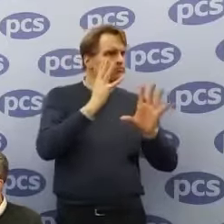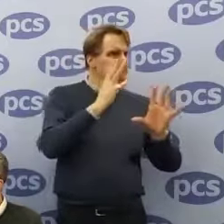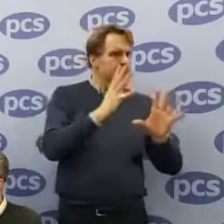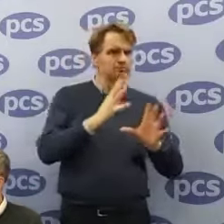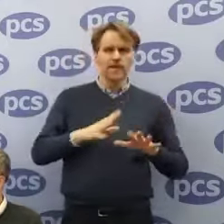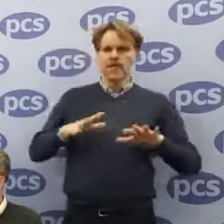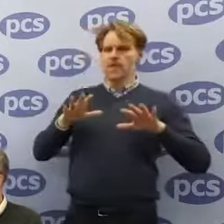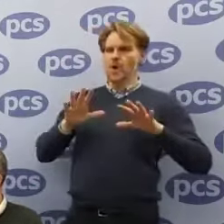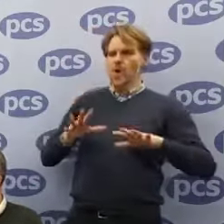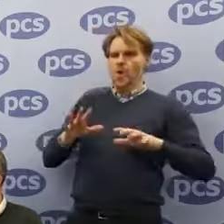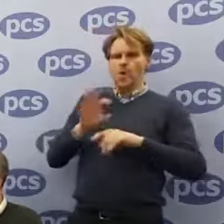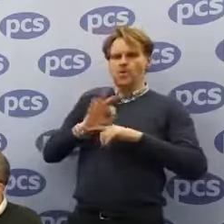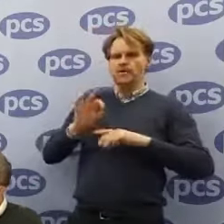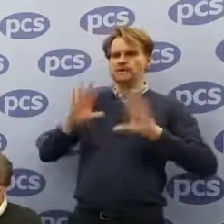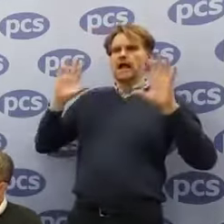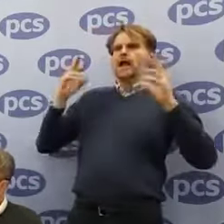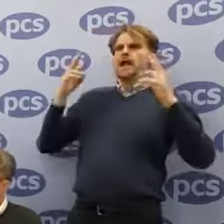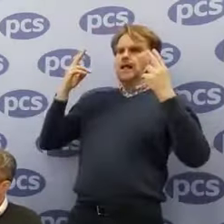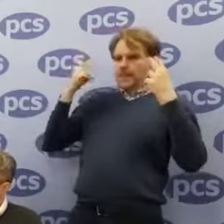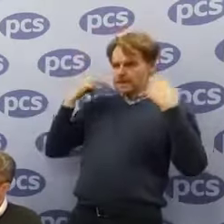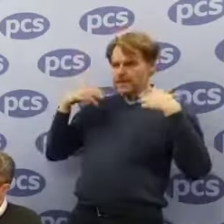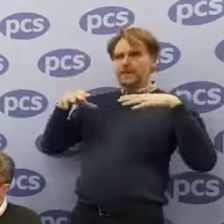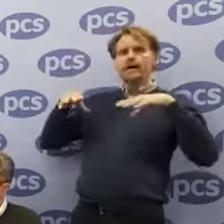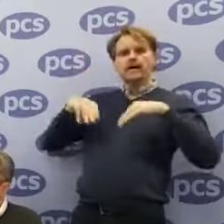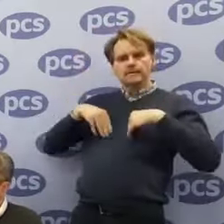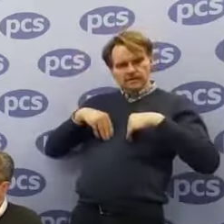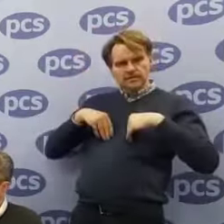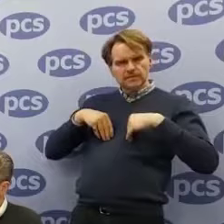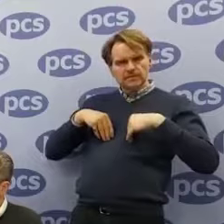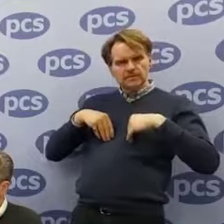clearly whether there are other forms of action that could be taken Isuppose?